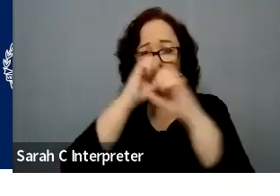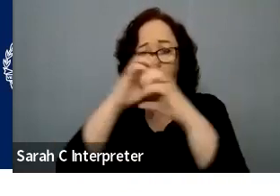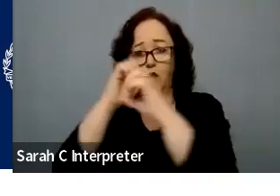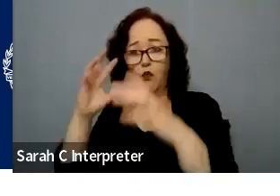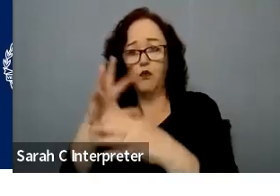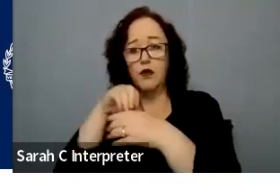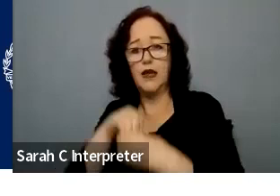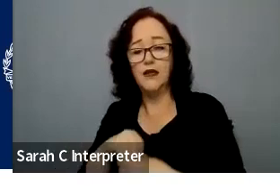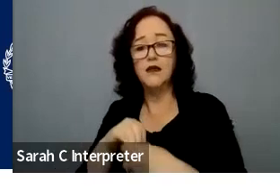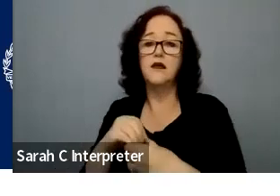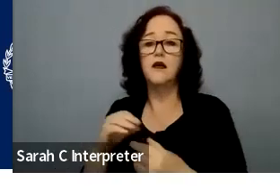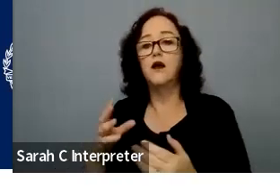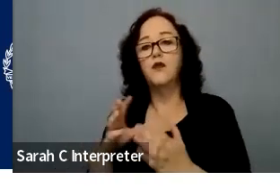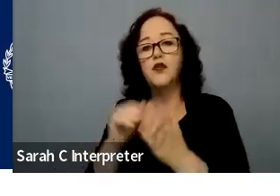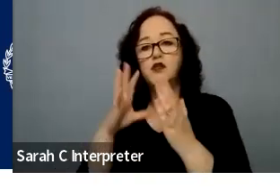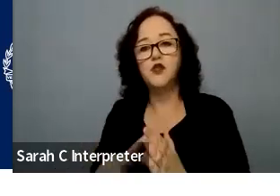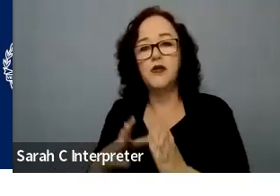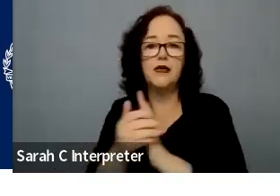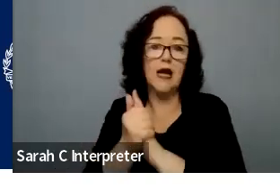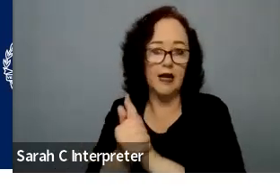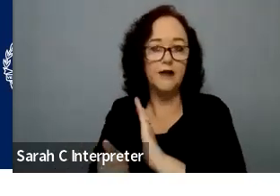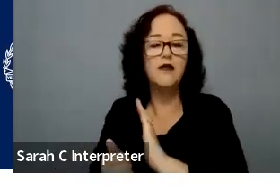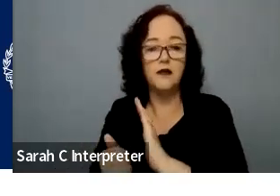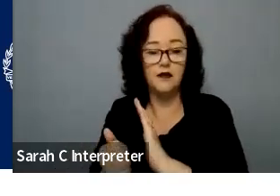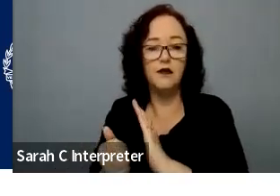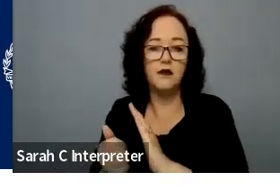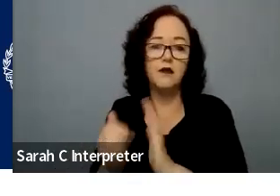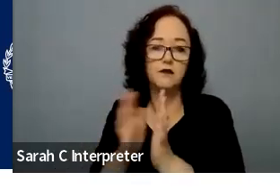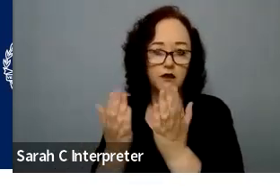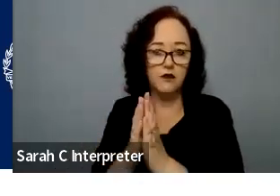so that they know what they were you know would be doing ahead of time, and we gave them their